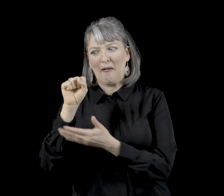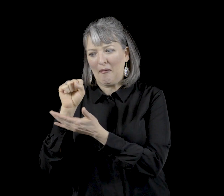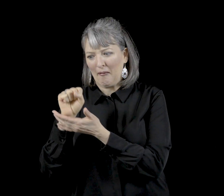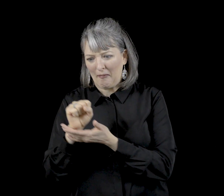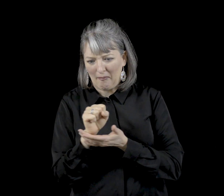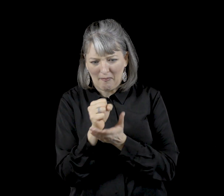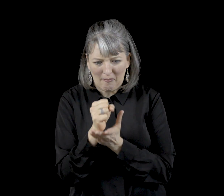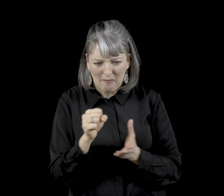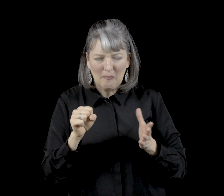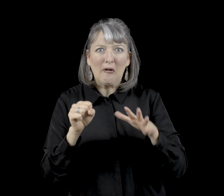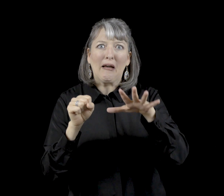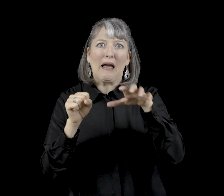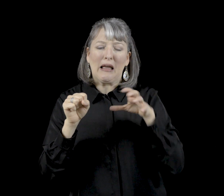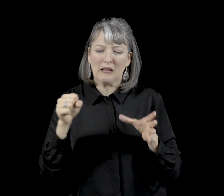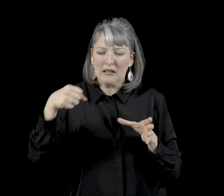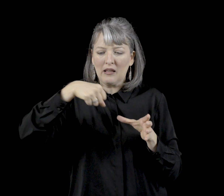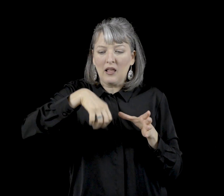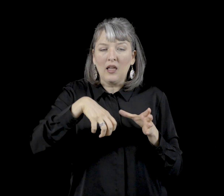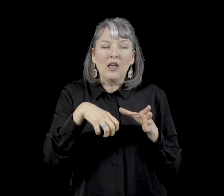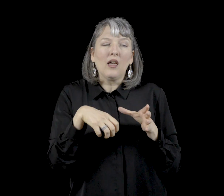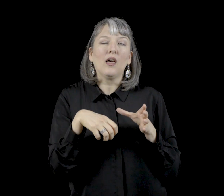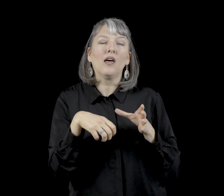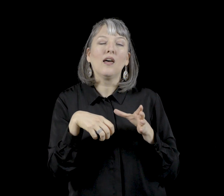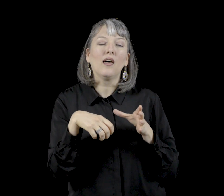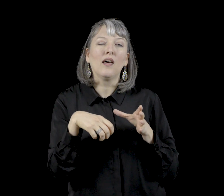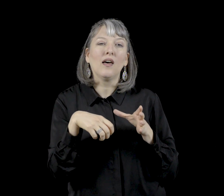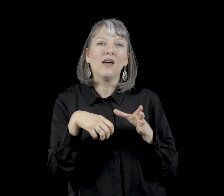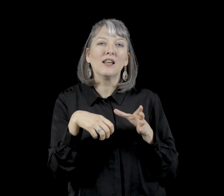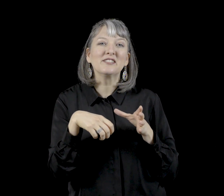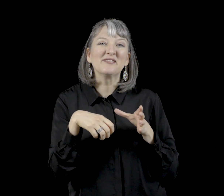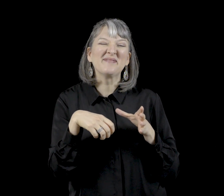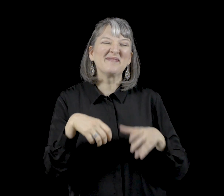I need a bowl of ice to soak my poor fingers in!